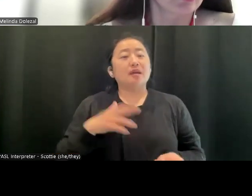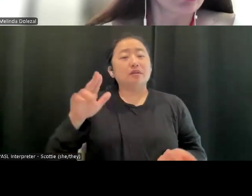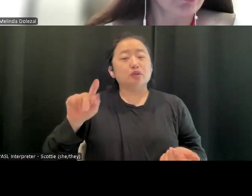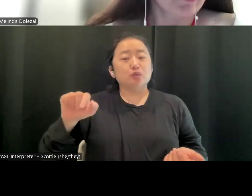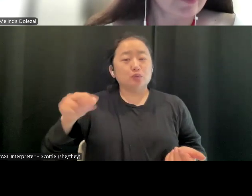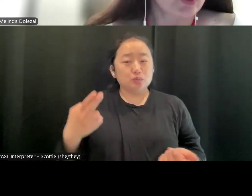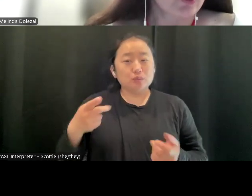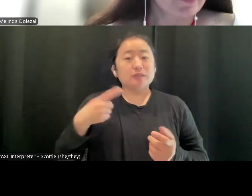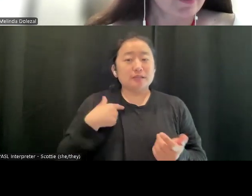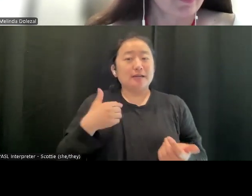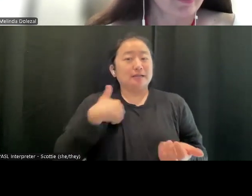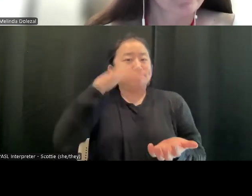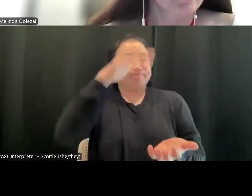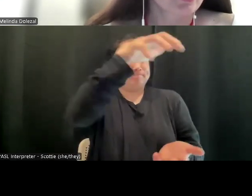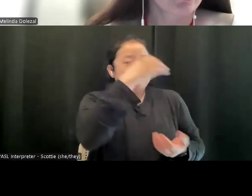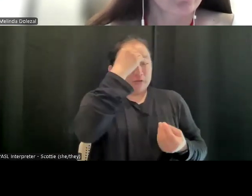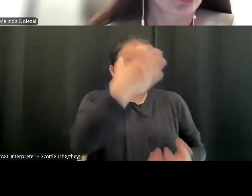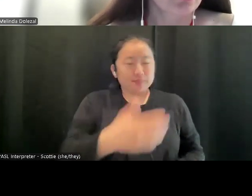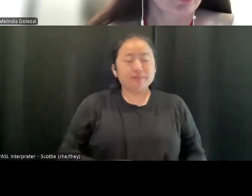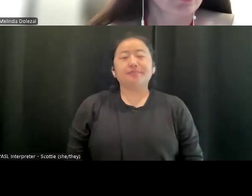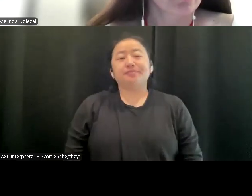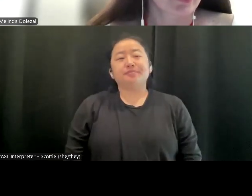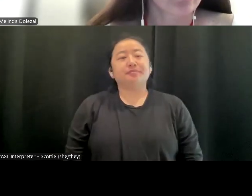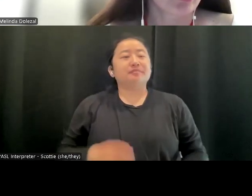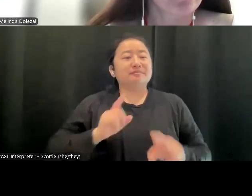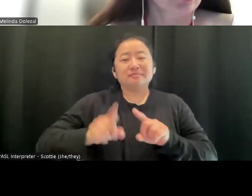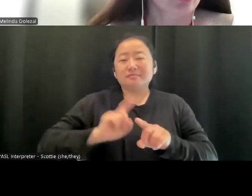Utah provides numerous accessible fishing piers and platforms, ensuring